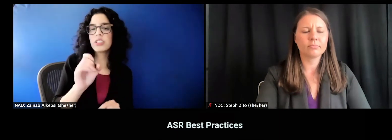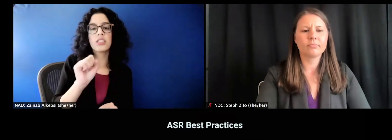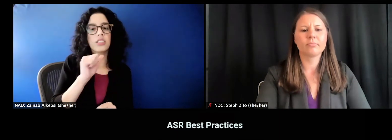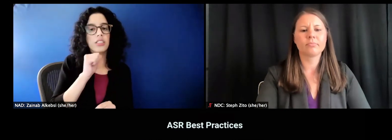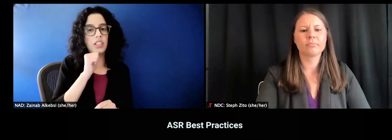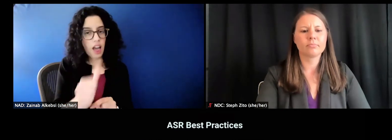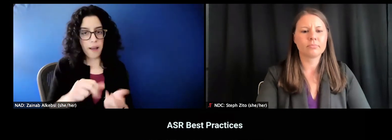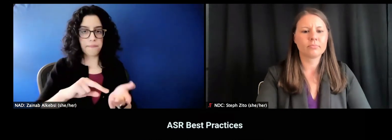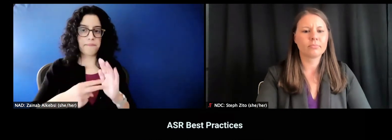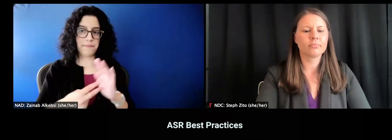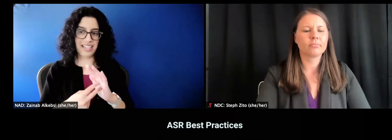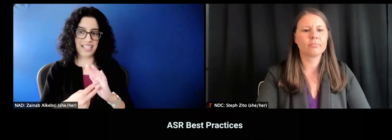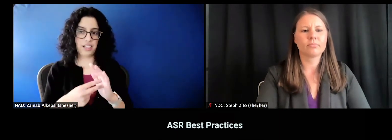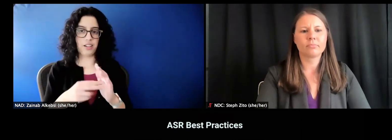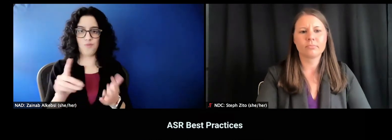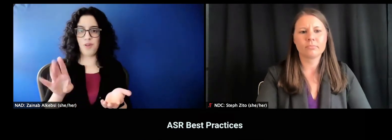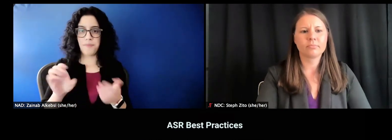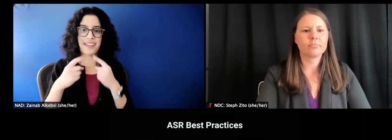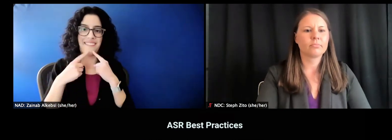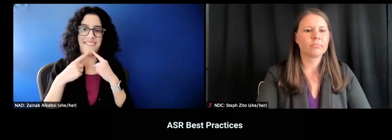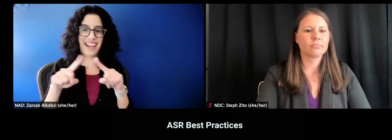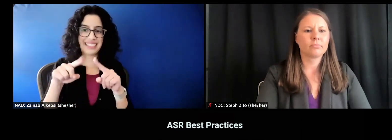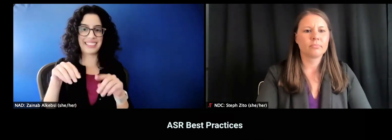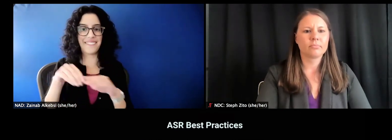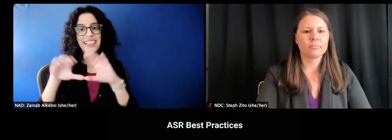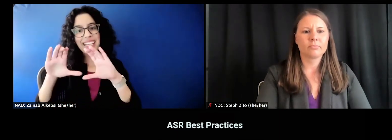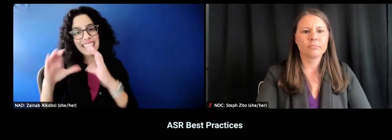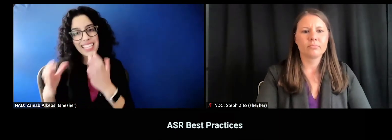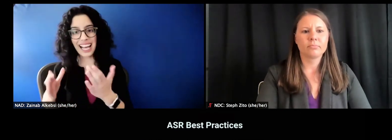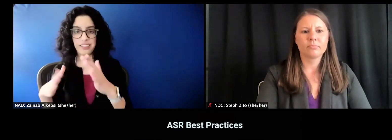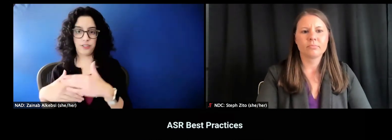does not mean that it would be effective in the classroom